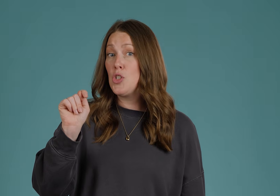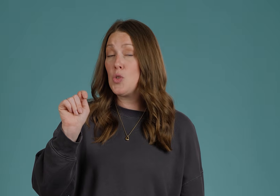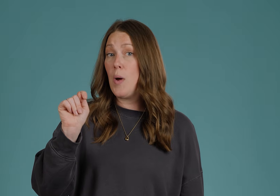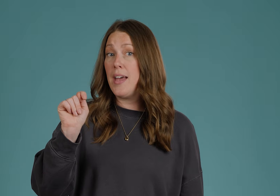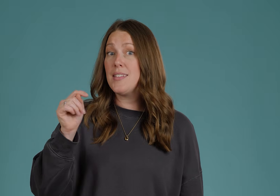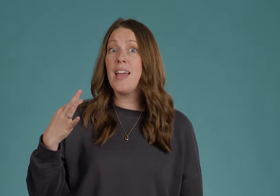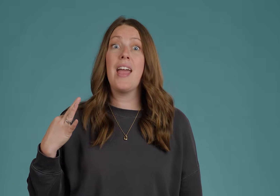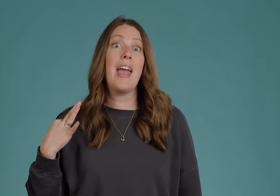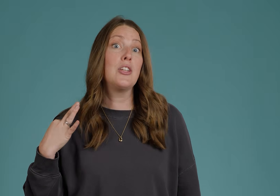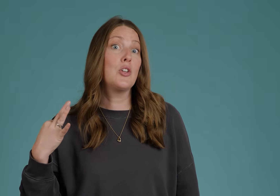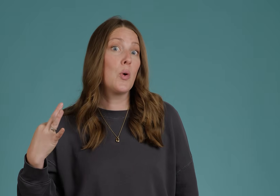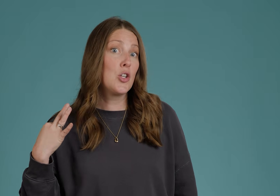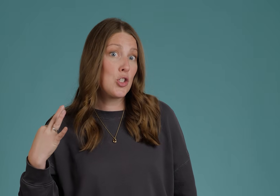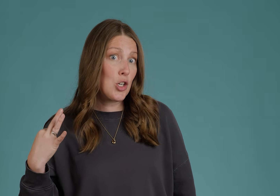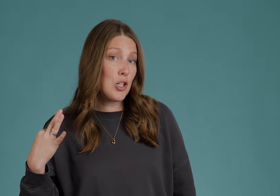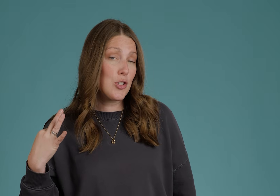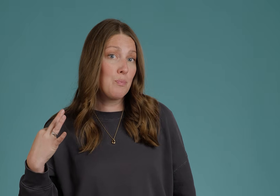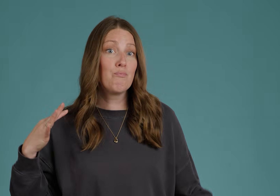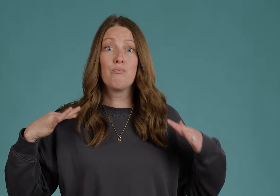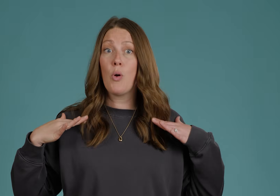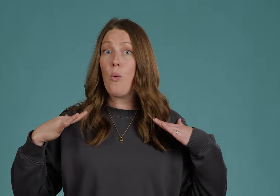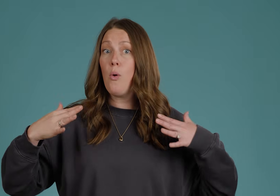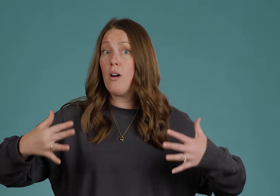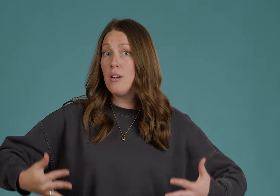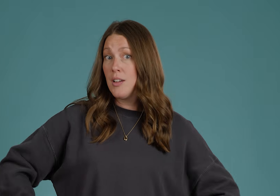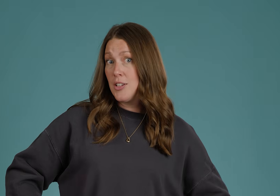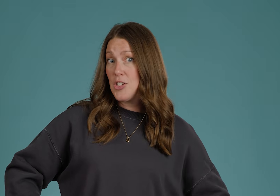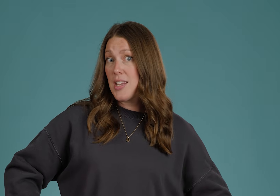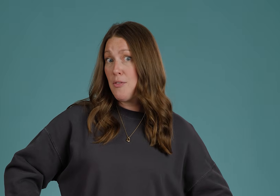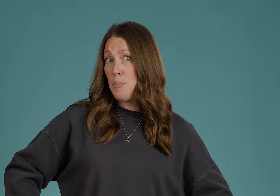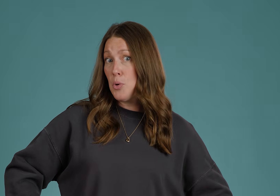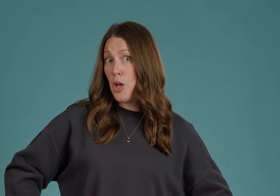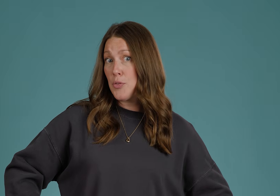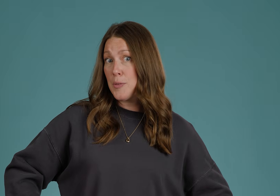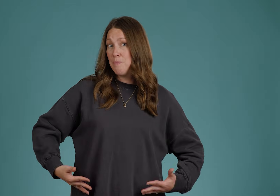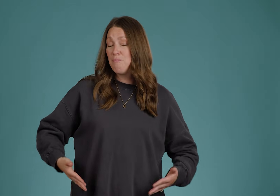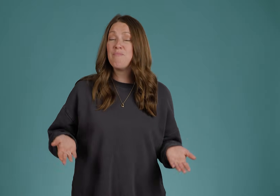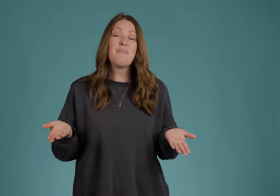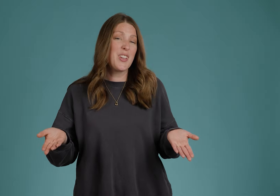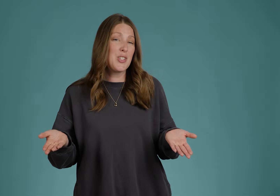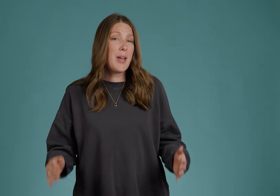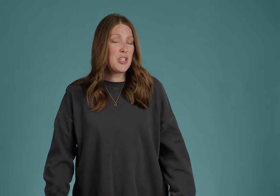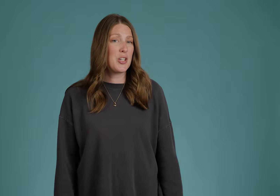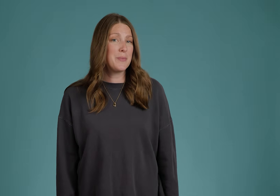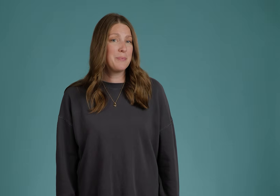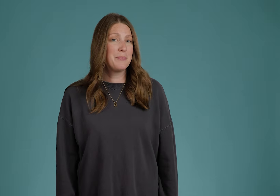sweat and do shirt. Or just kind of a pullover. Sweatshirt.